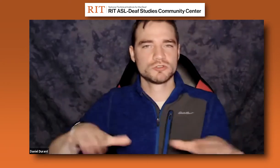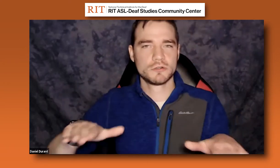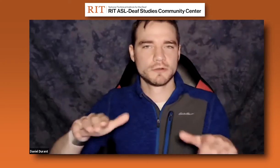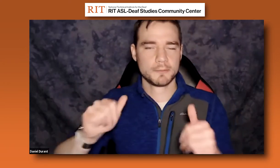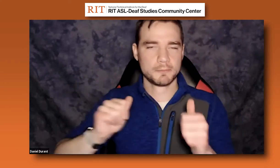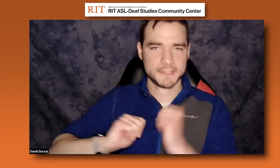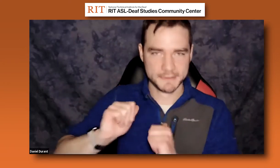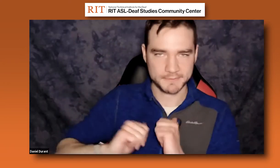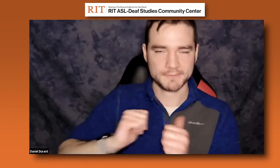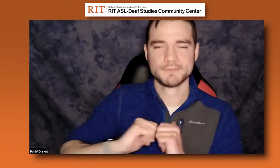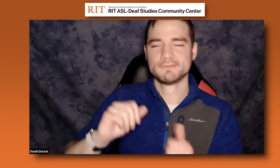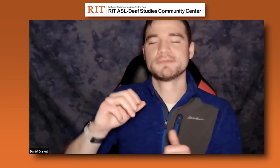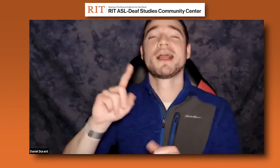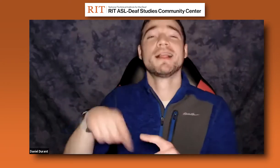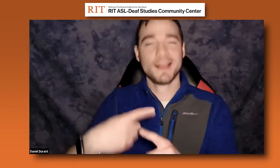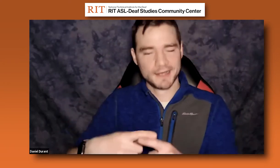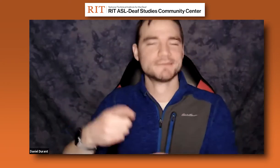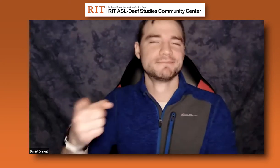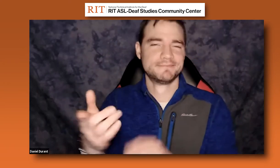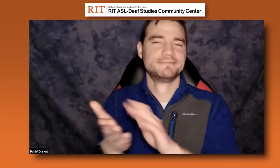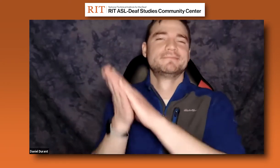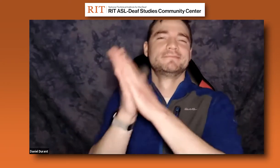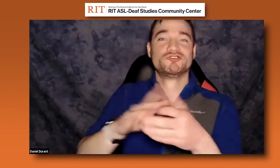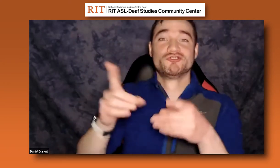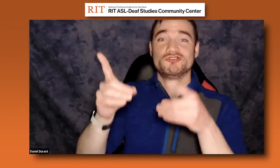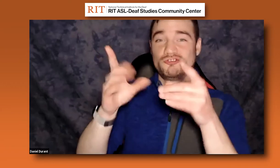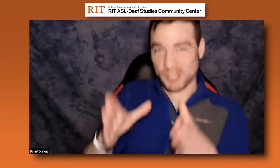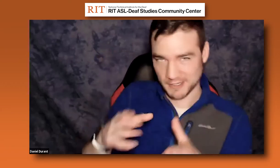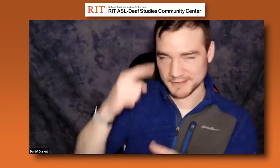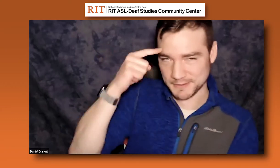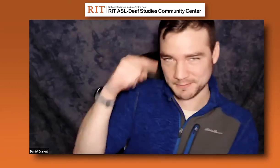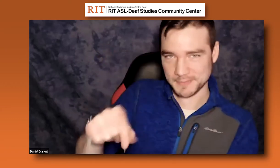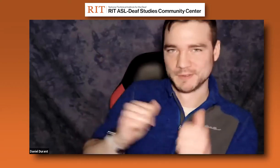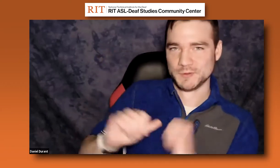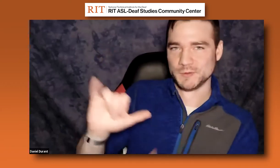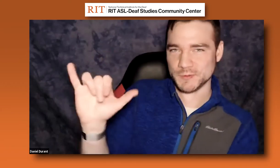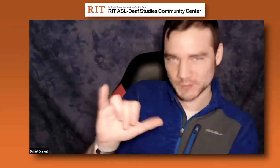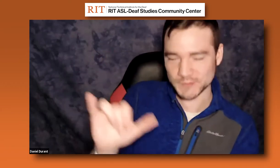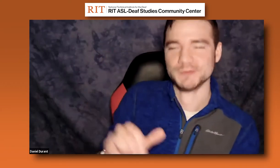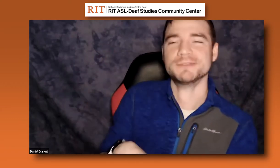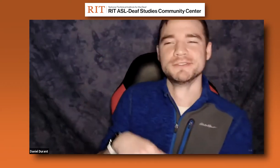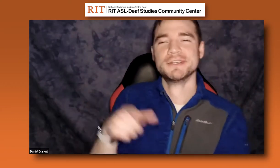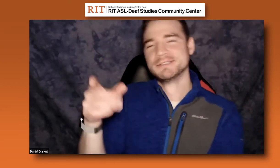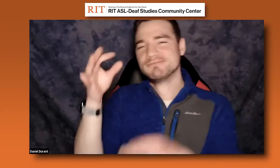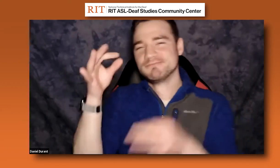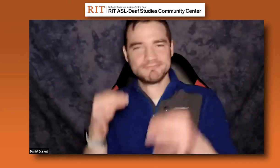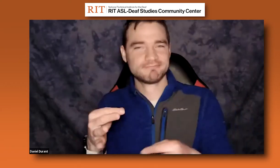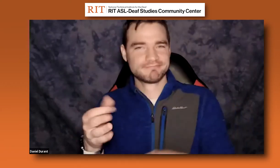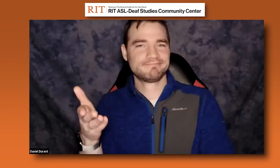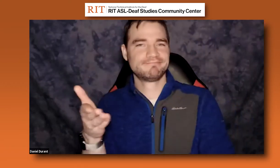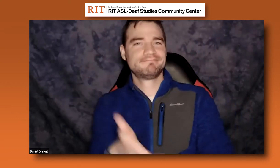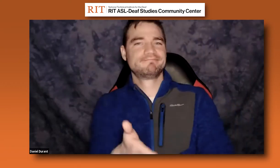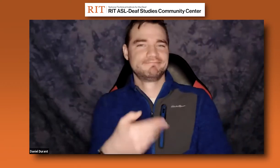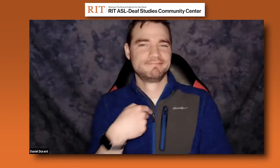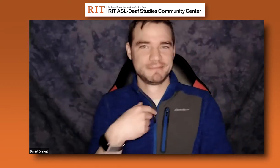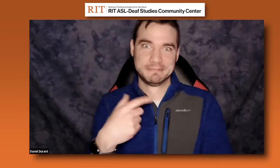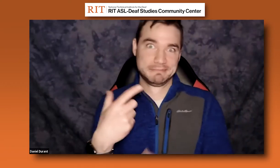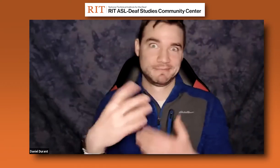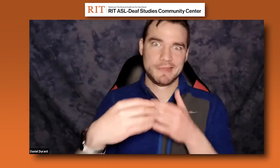I'm gonna write a children's play," and then that person became a director for this play and decided